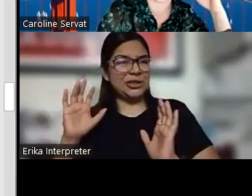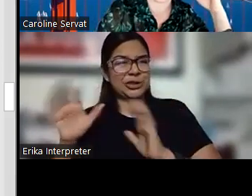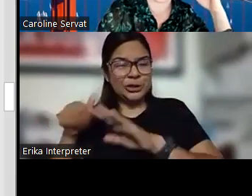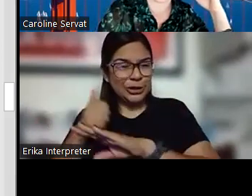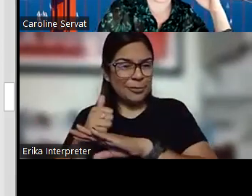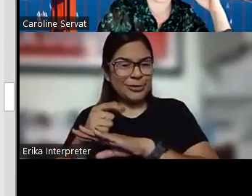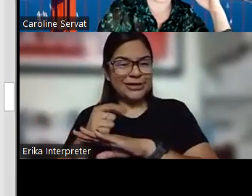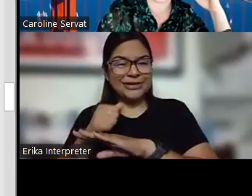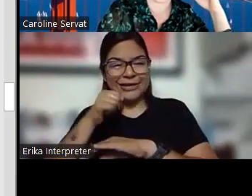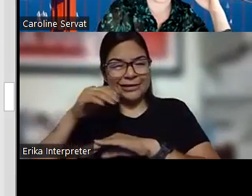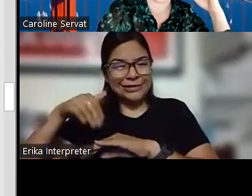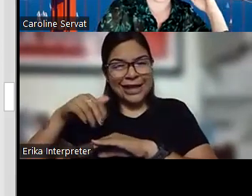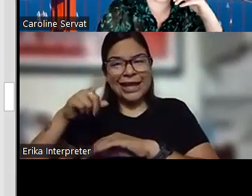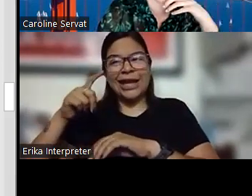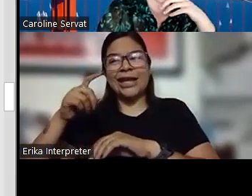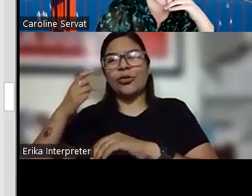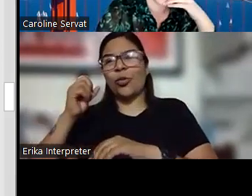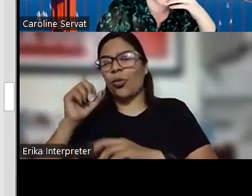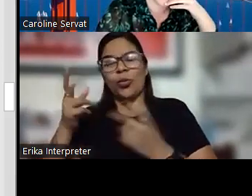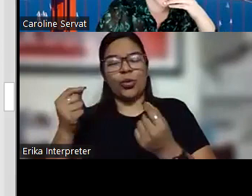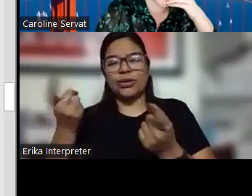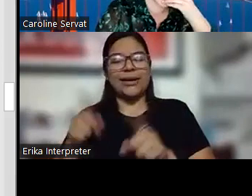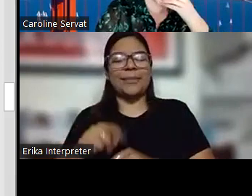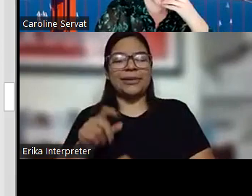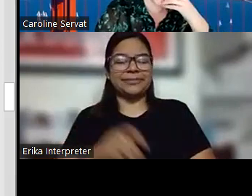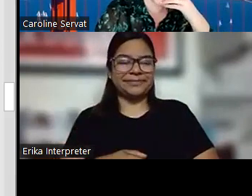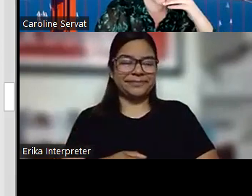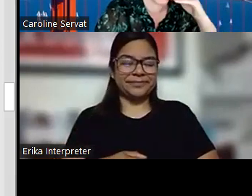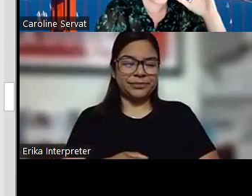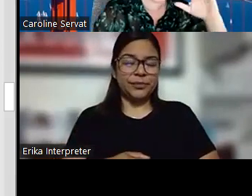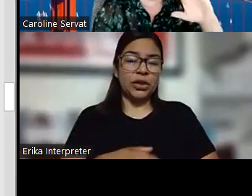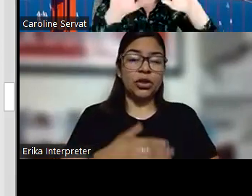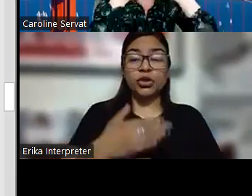where that's Landing for you Carolyn yeah that's a really good point I think we we